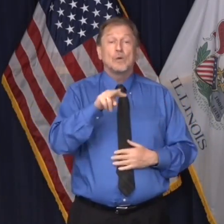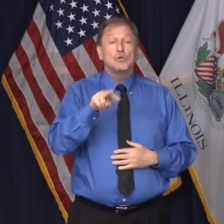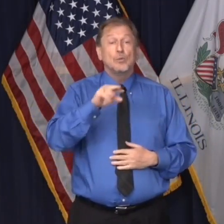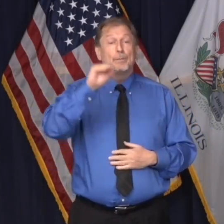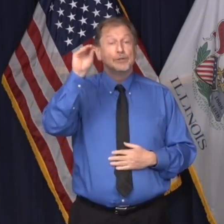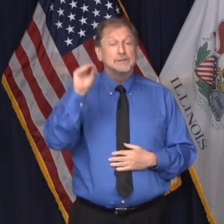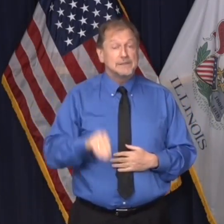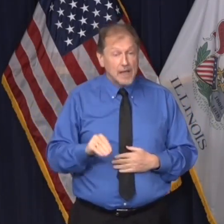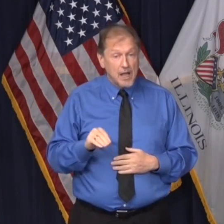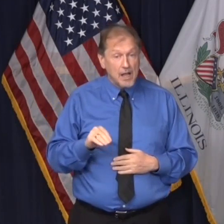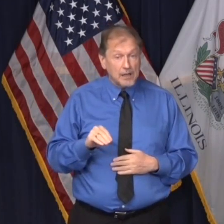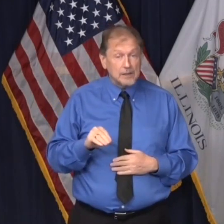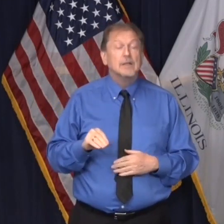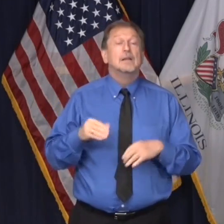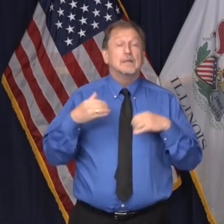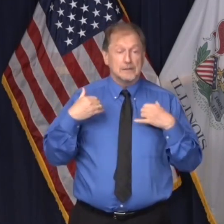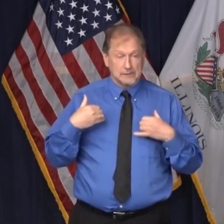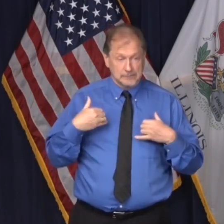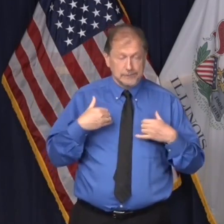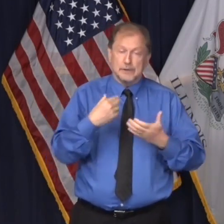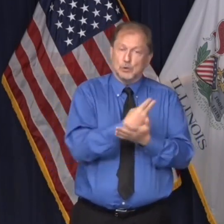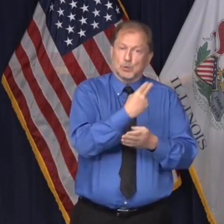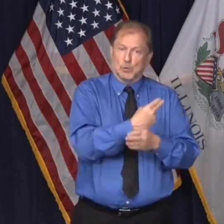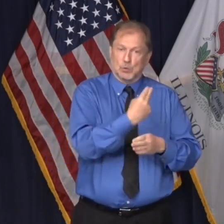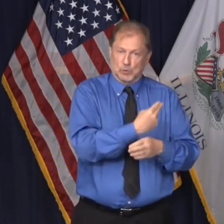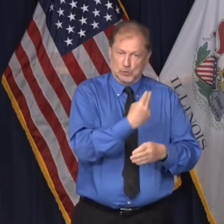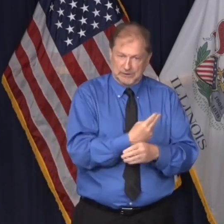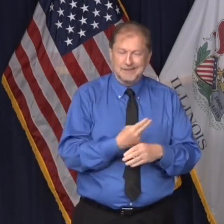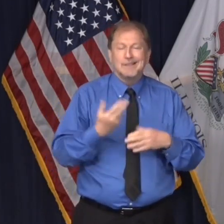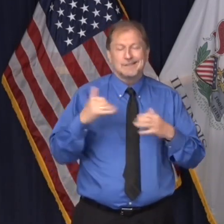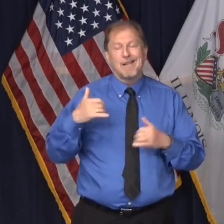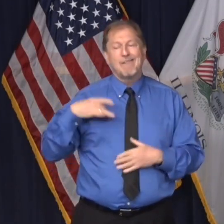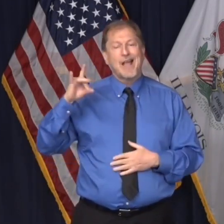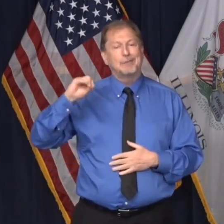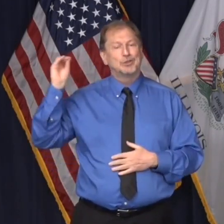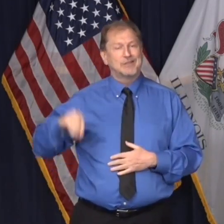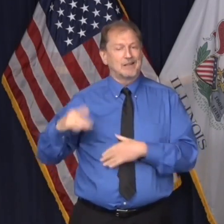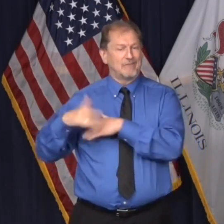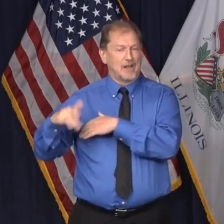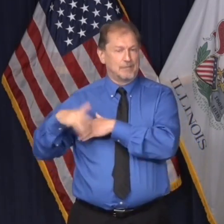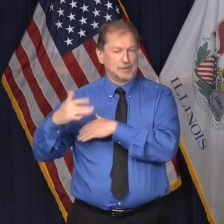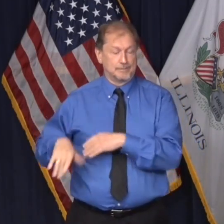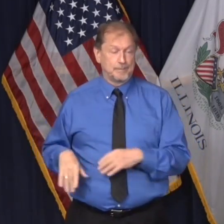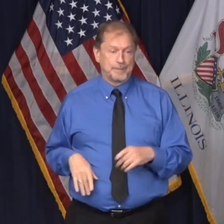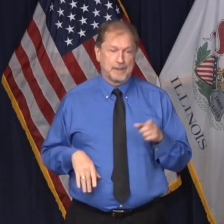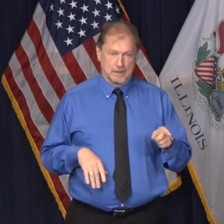ILLINOISANS IN THE HOSPITAL, 763 ARE ON VENTILATORS. THAT MEANS 22% OF OUR TOTAL